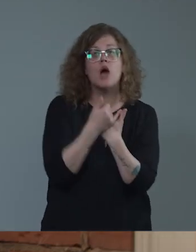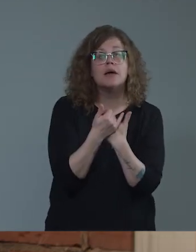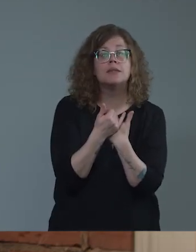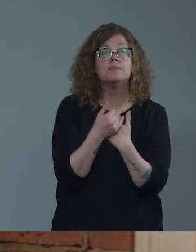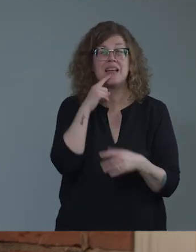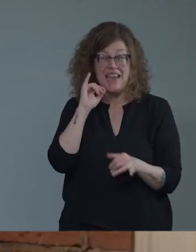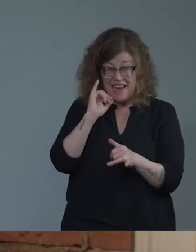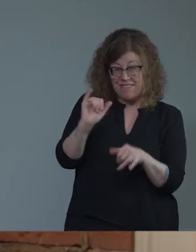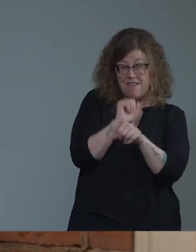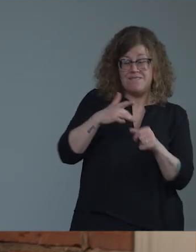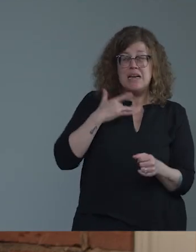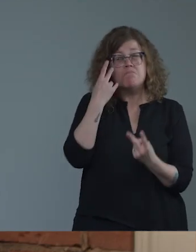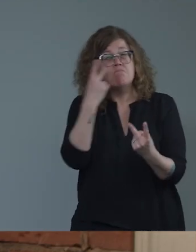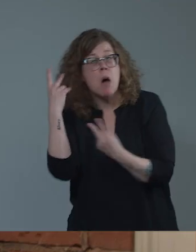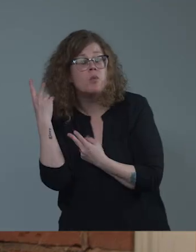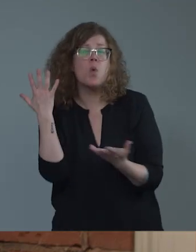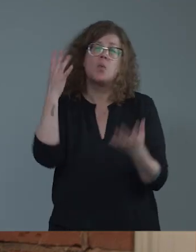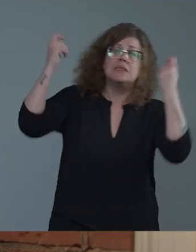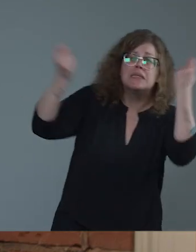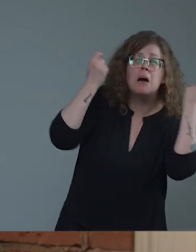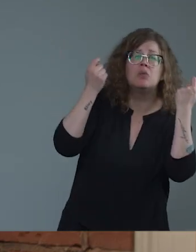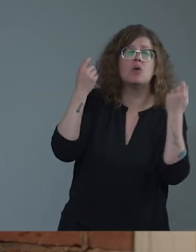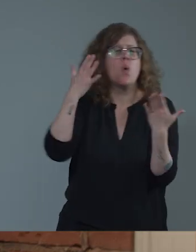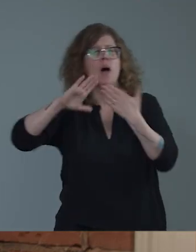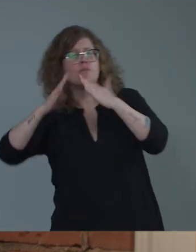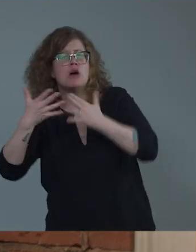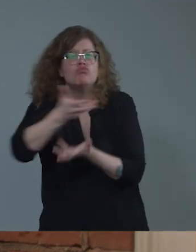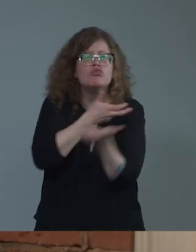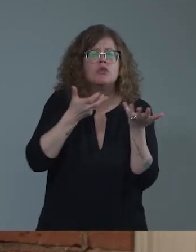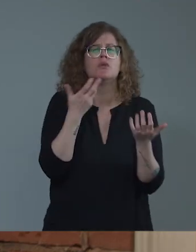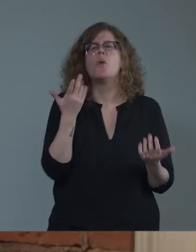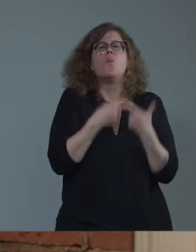and the timeline for the project. When does it need to get into the ground or onto the wall?